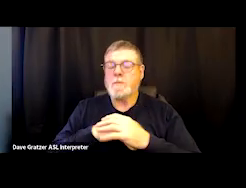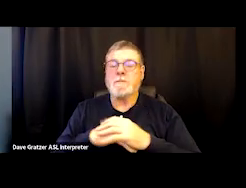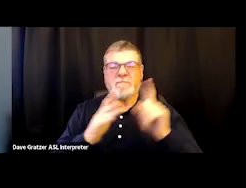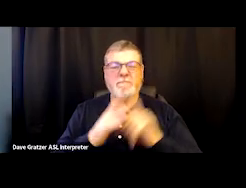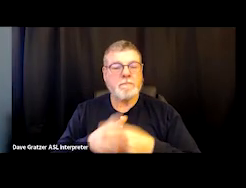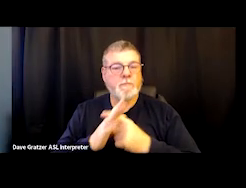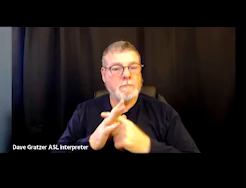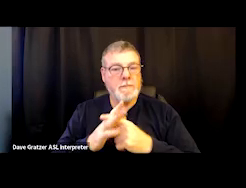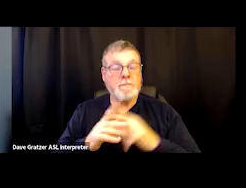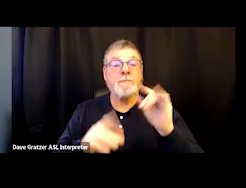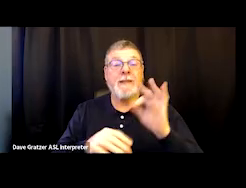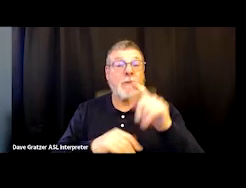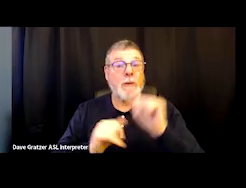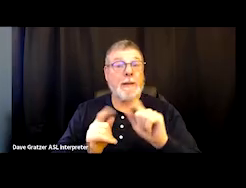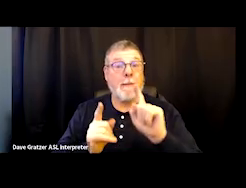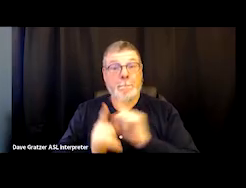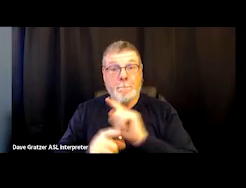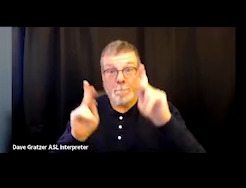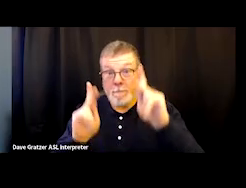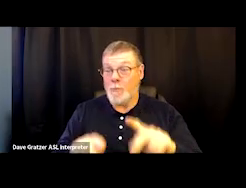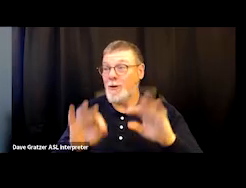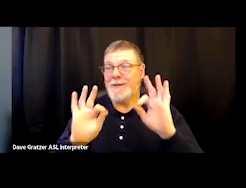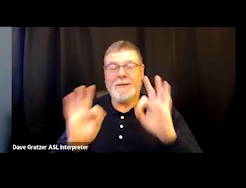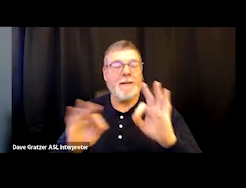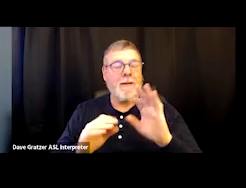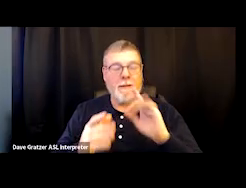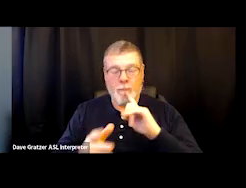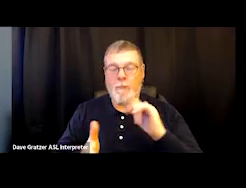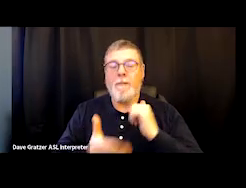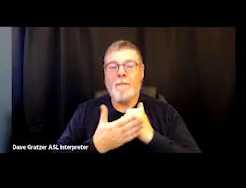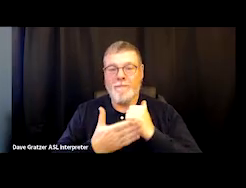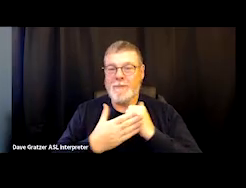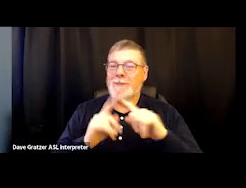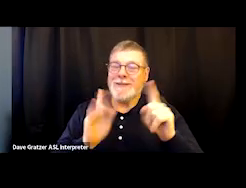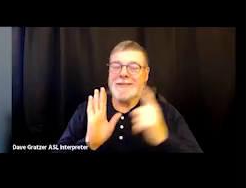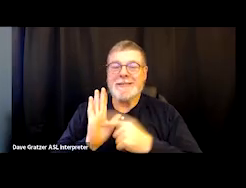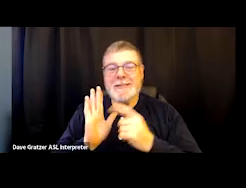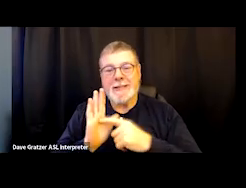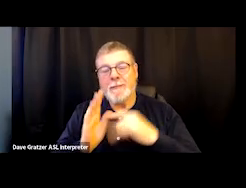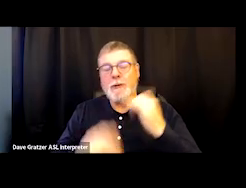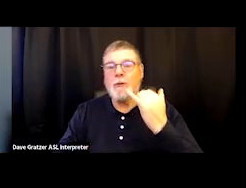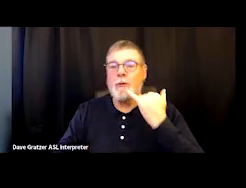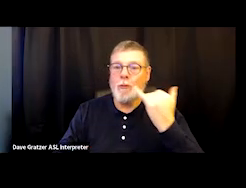If you're able to meet with the person in person, that's always very helpful, but sometimes you might be able to do phone call visits.